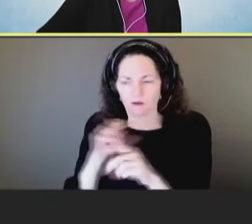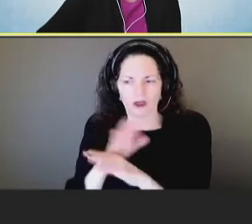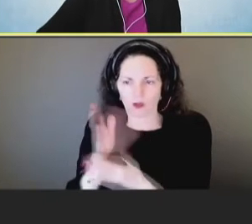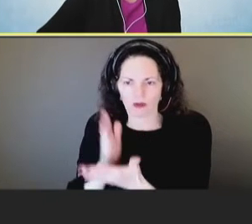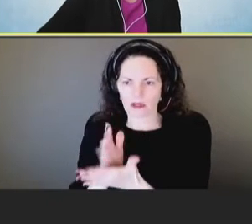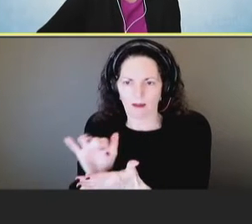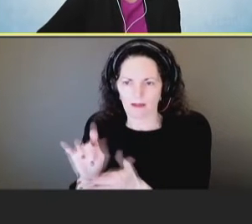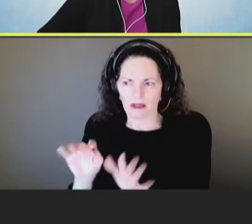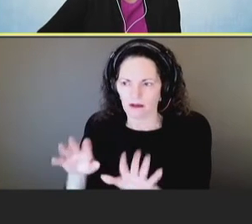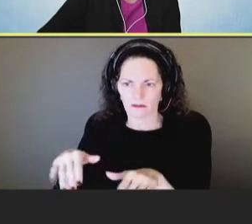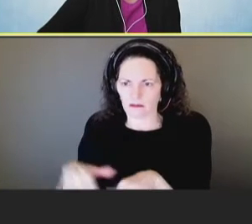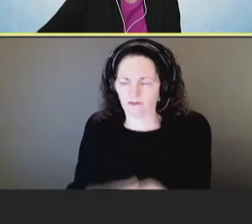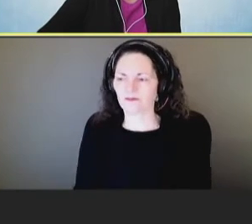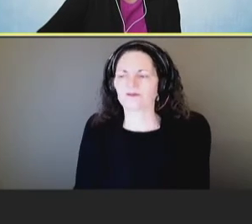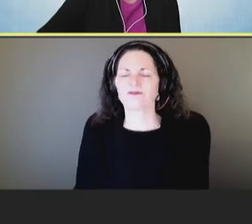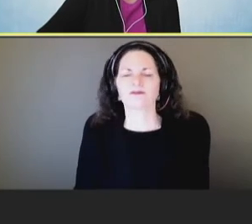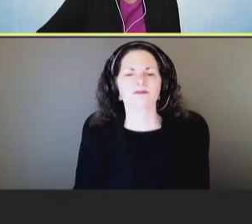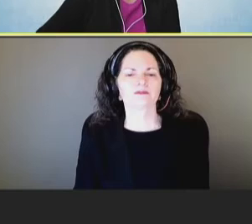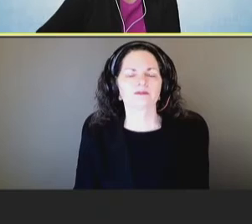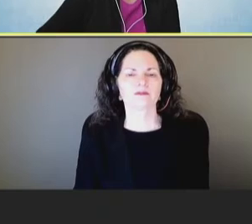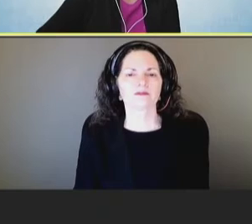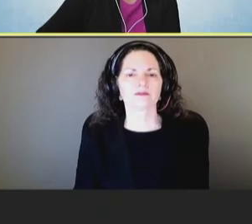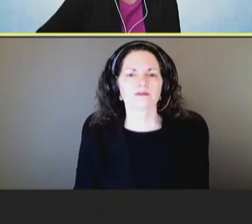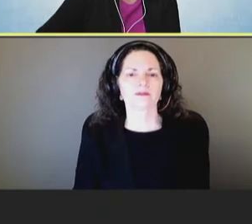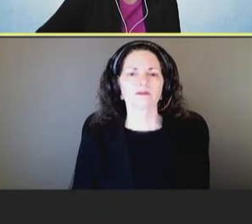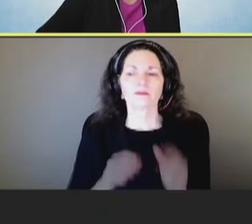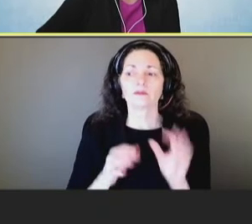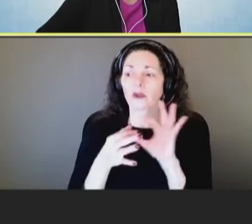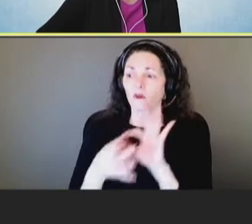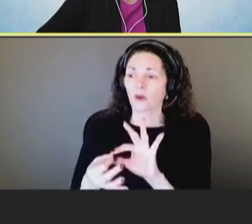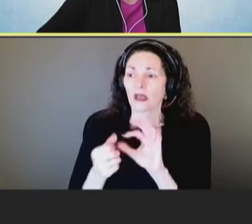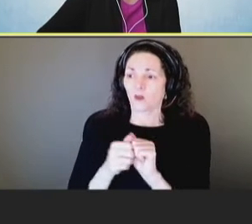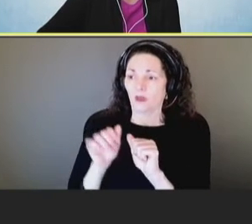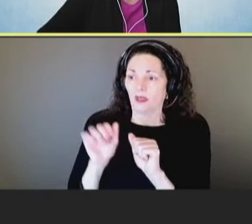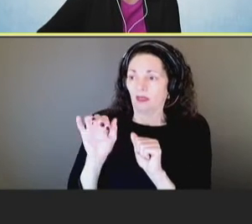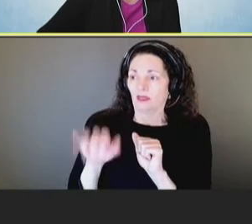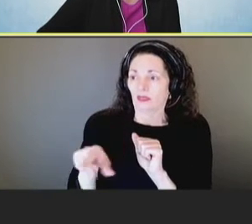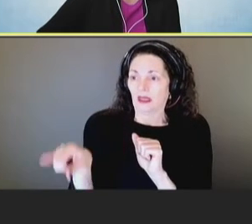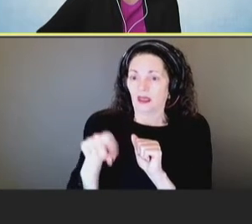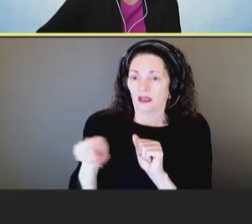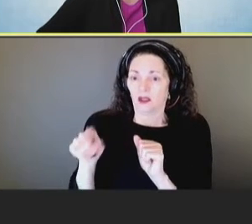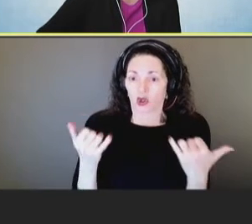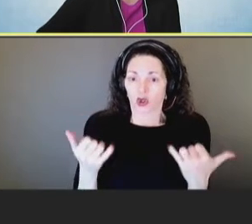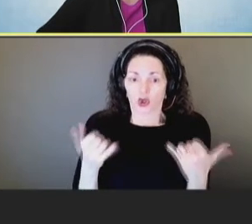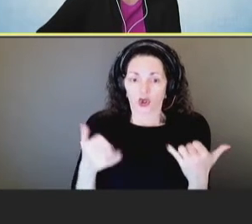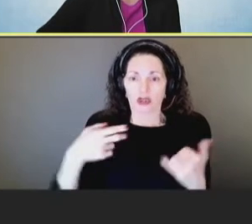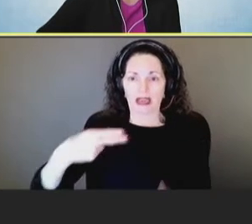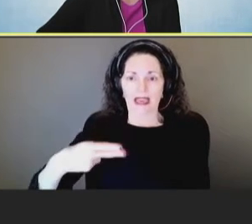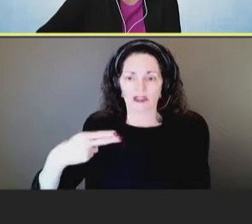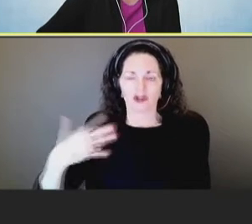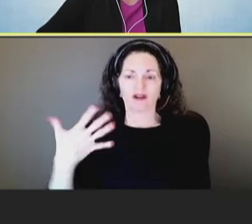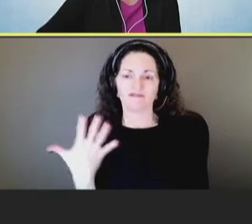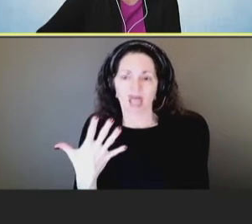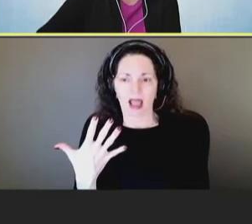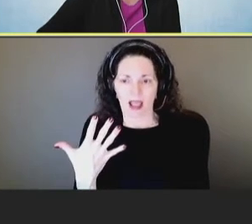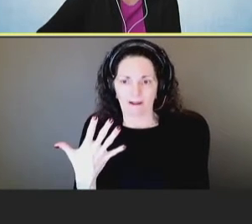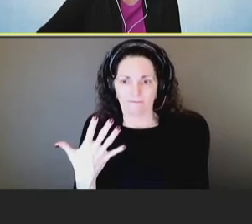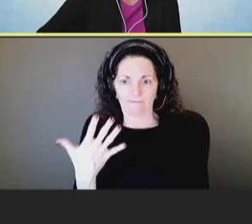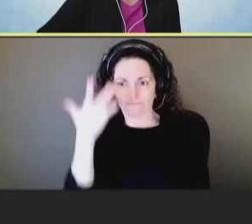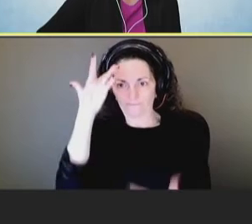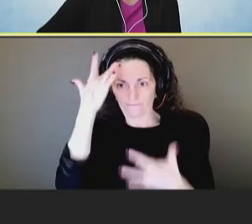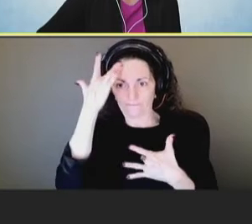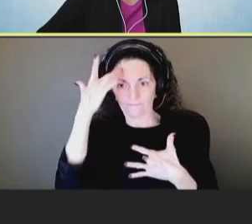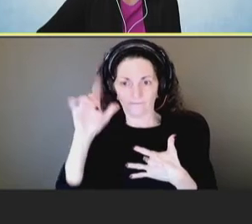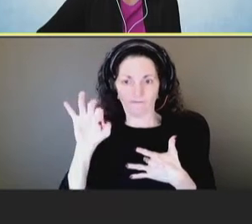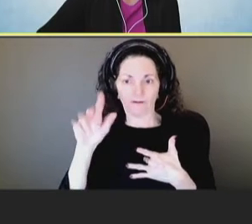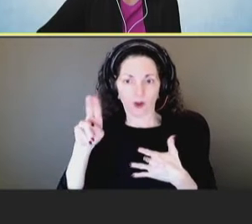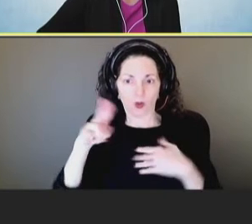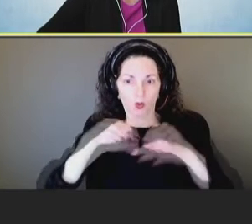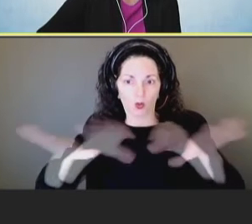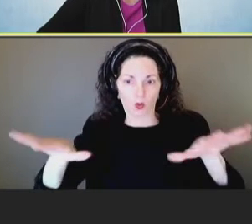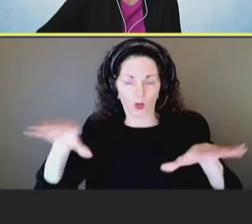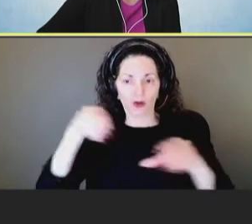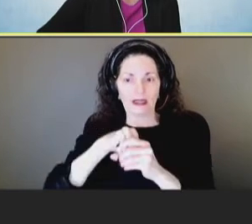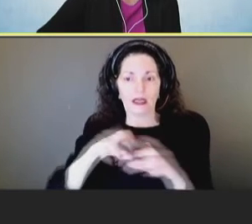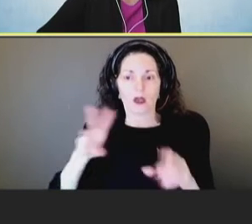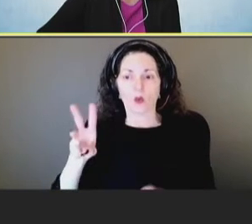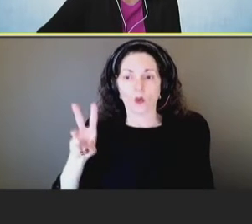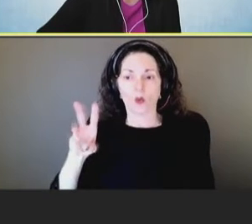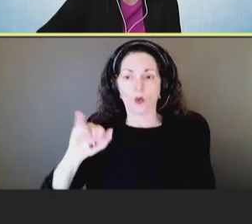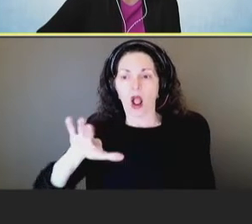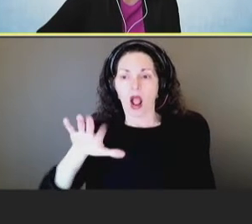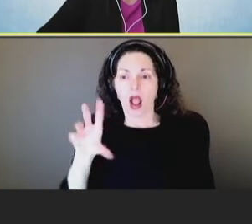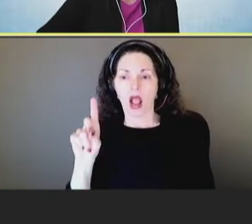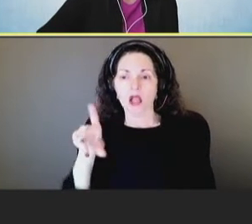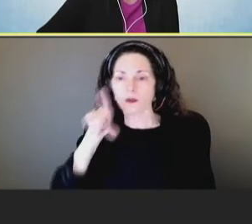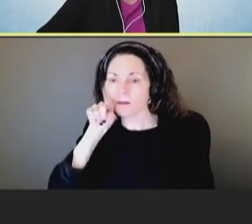And then relative to the -- relevant to the current H5 outbreak in wild birds and then poultry